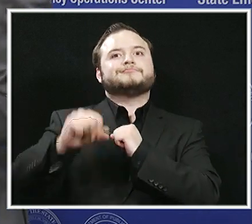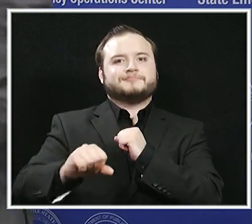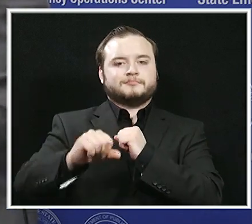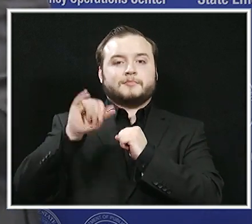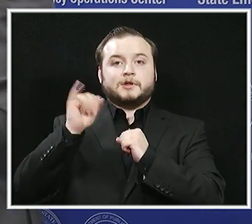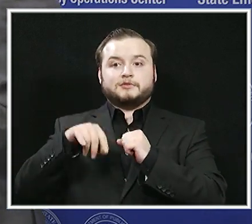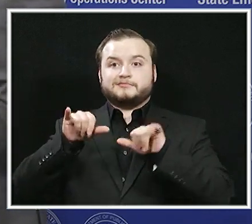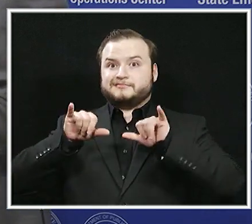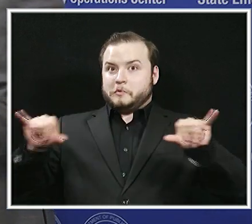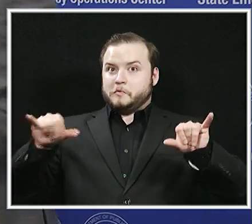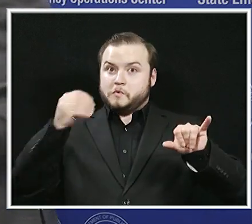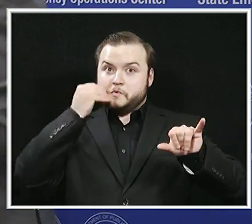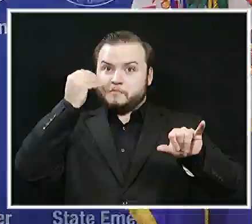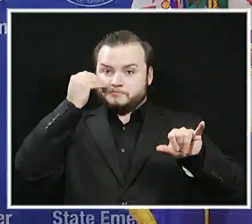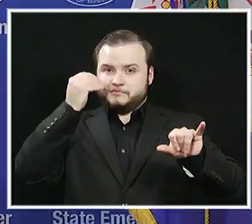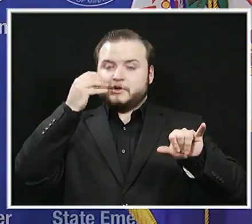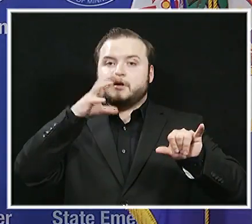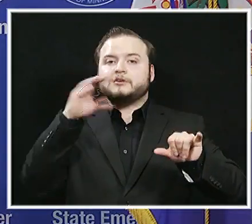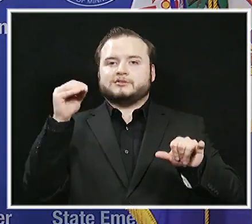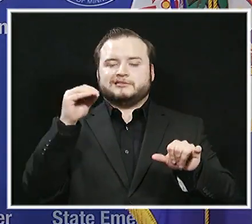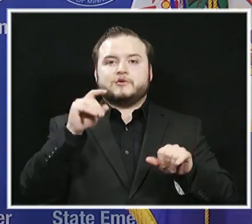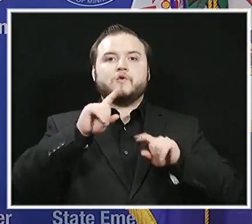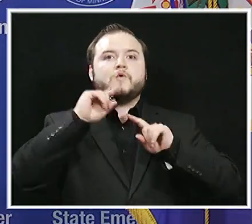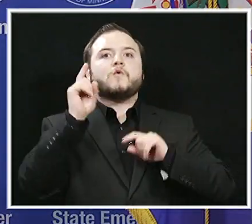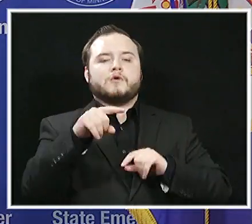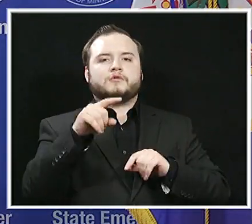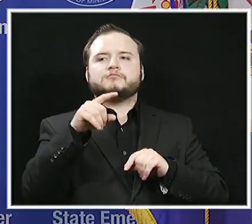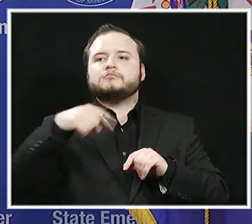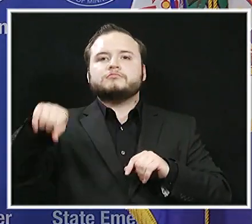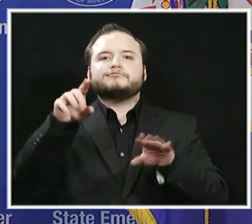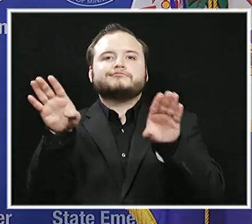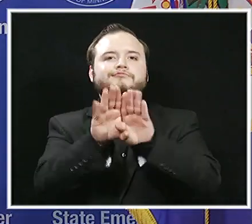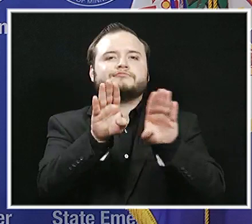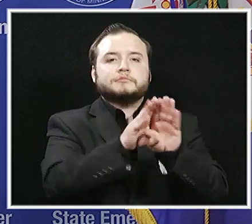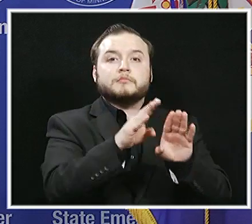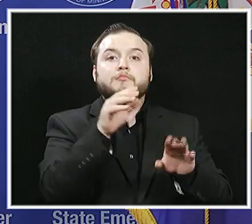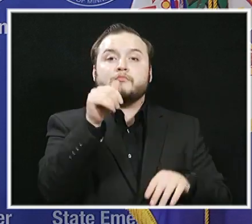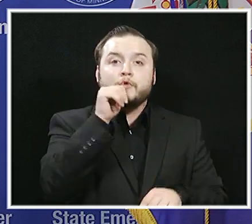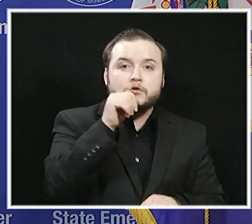What we're announcing today is we're going to extend the stay at home order on bars, restaurants, and public